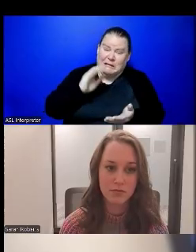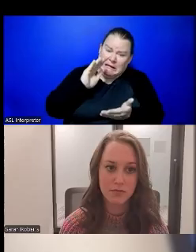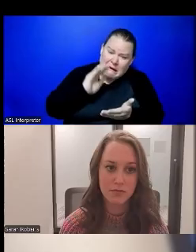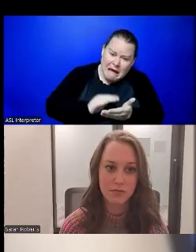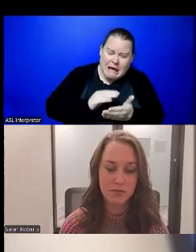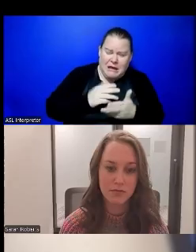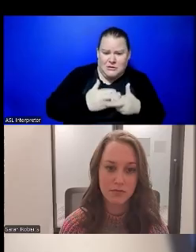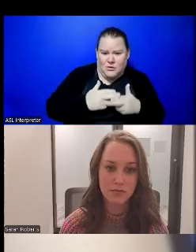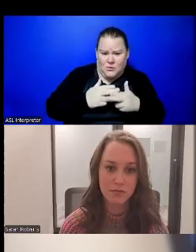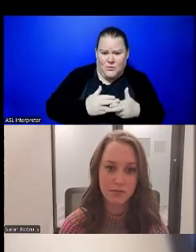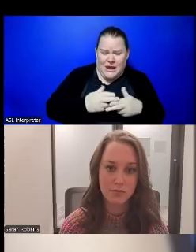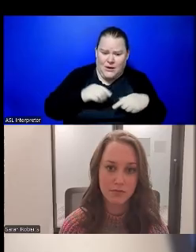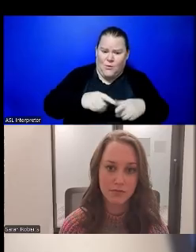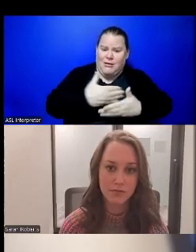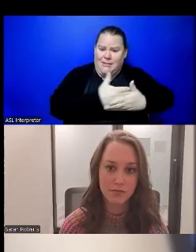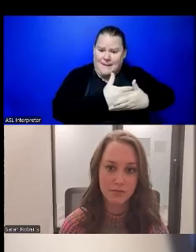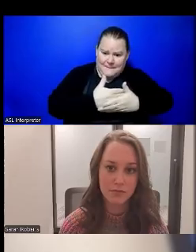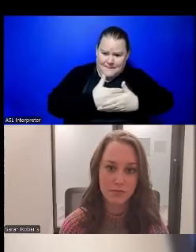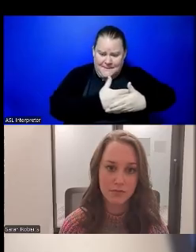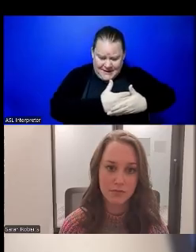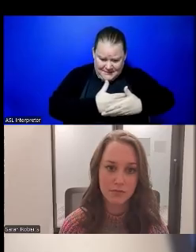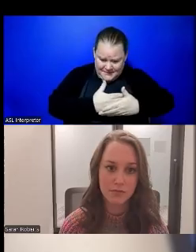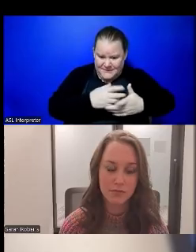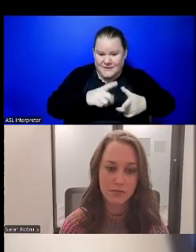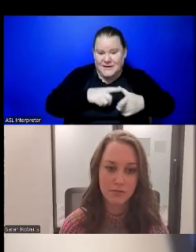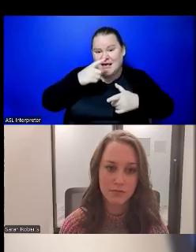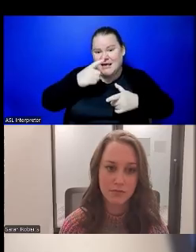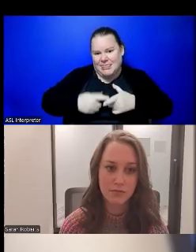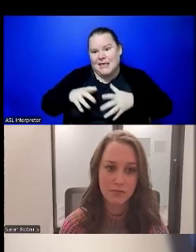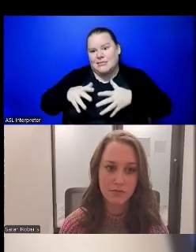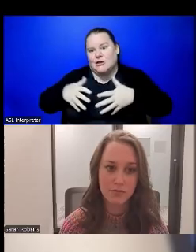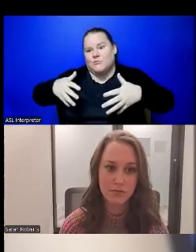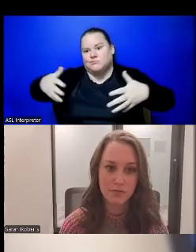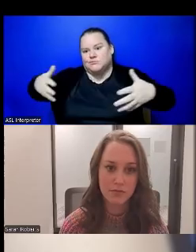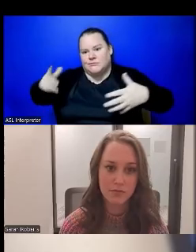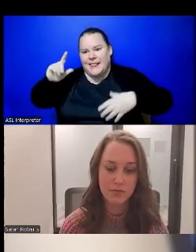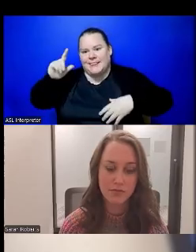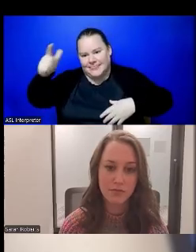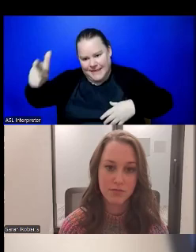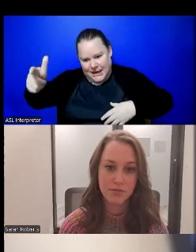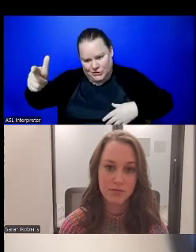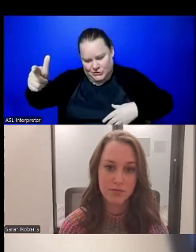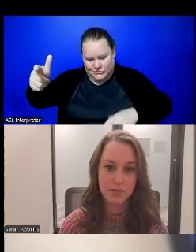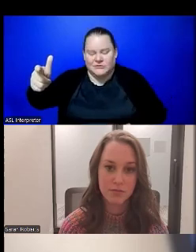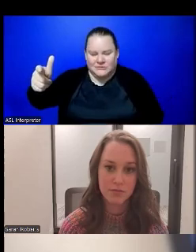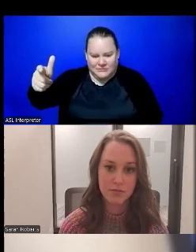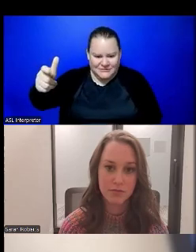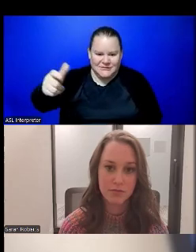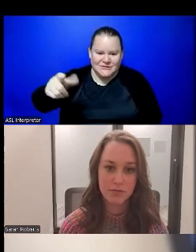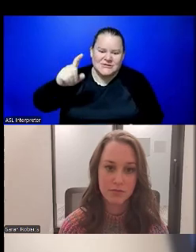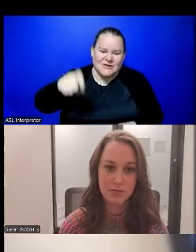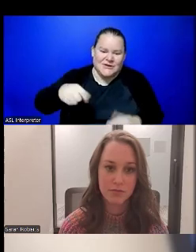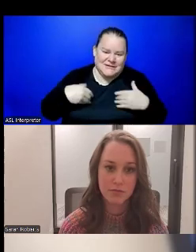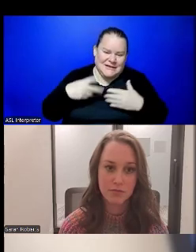infant, and then can the obesity come later in life? So they really have to have both of those, or it's not going to be